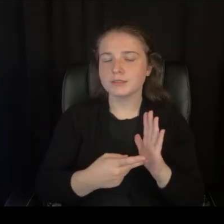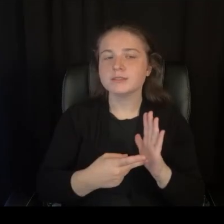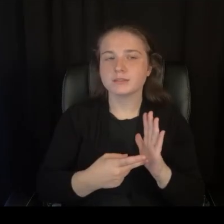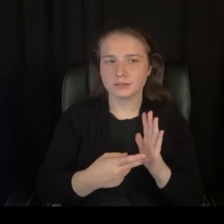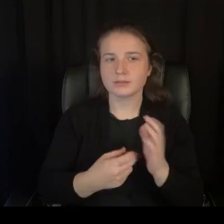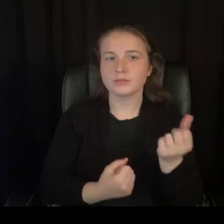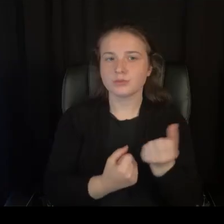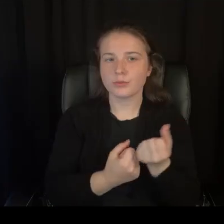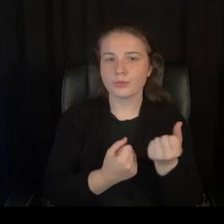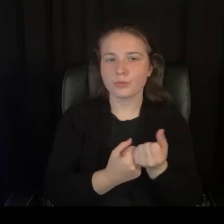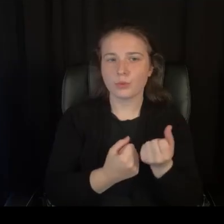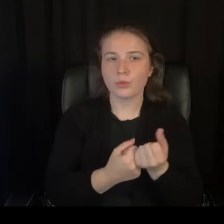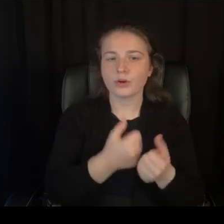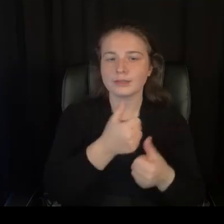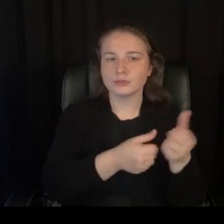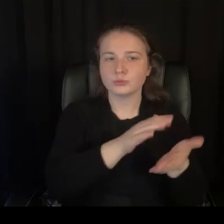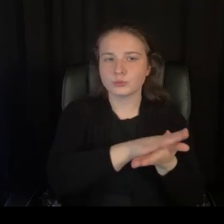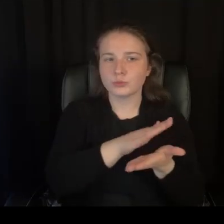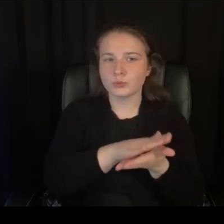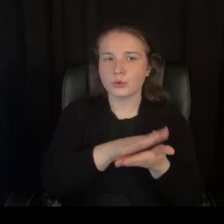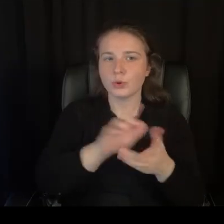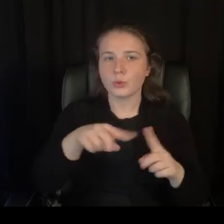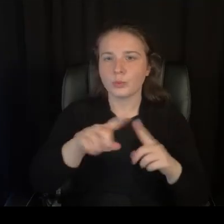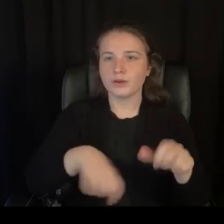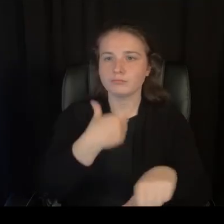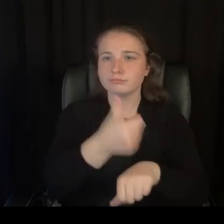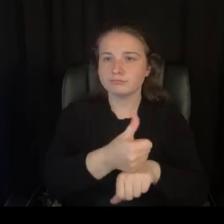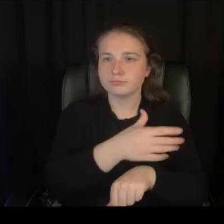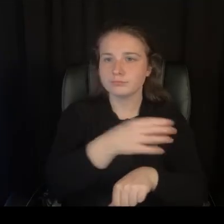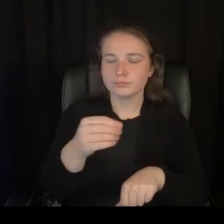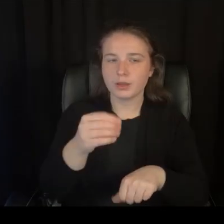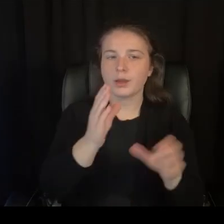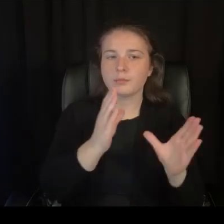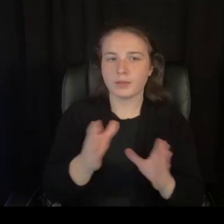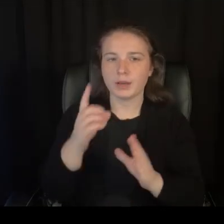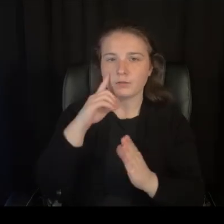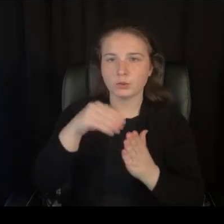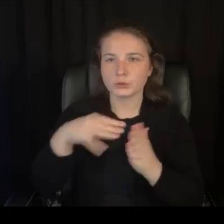districts when planning and implementing transportation for students with disabilities.